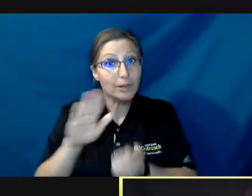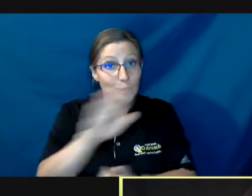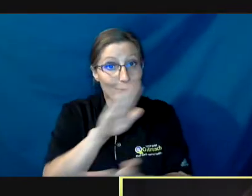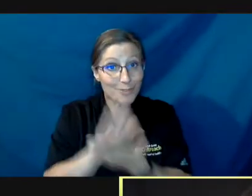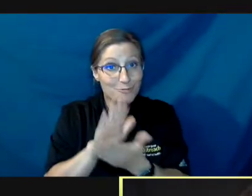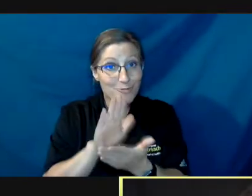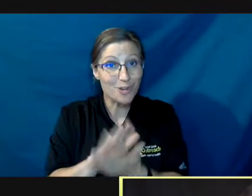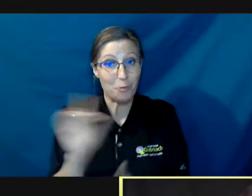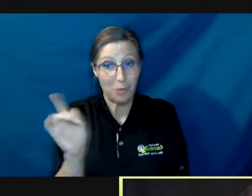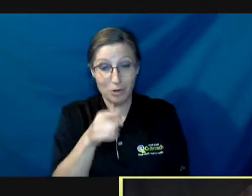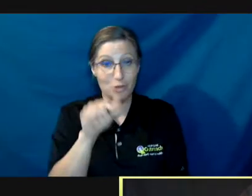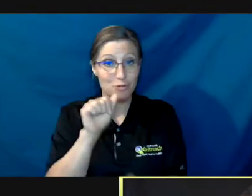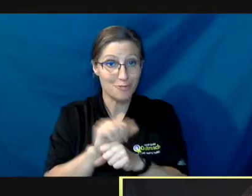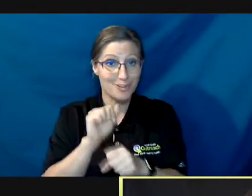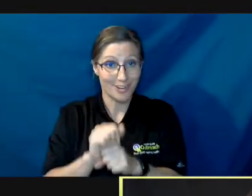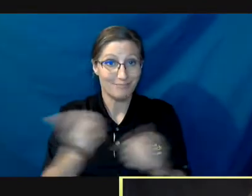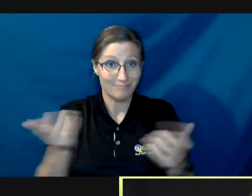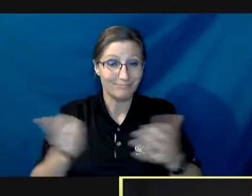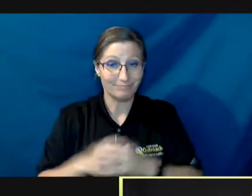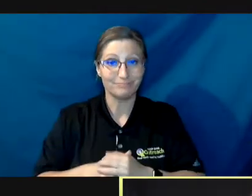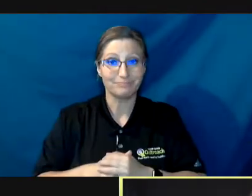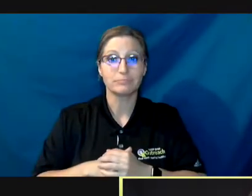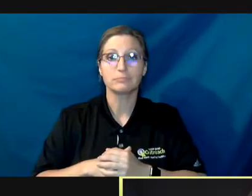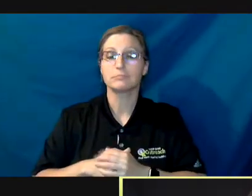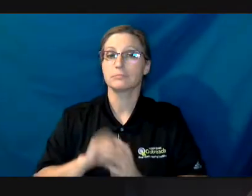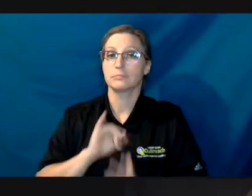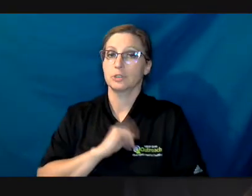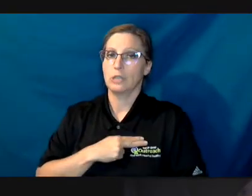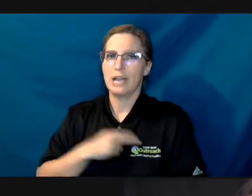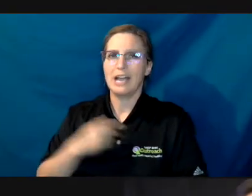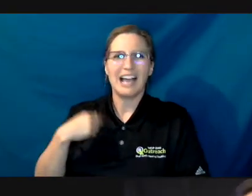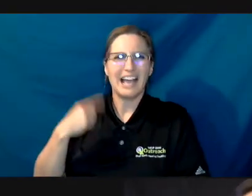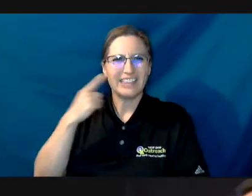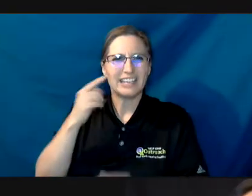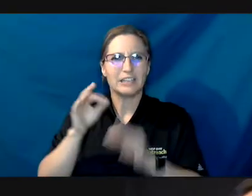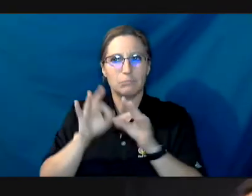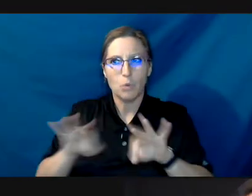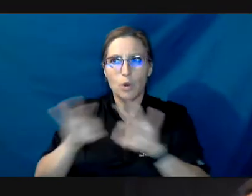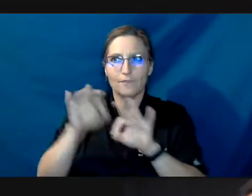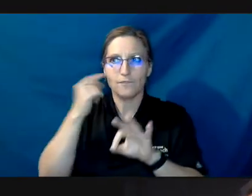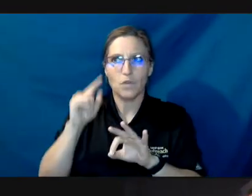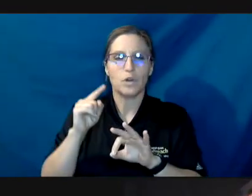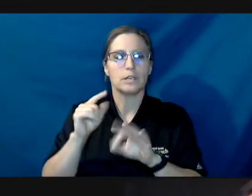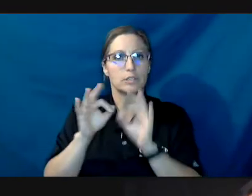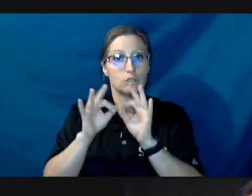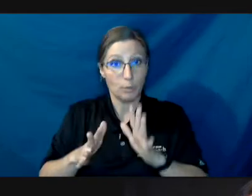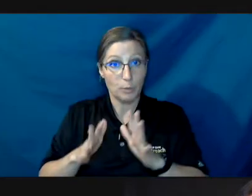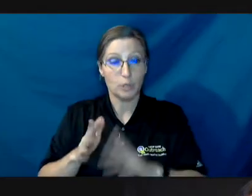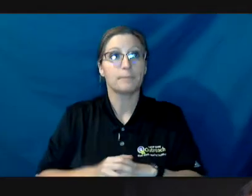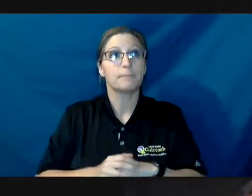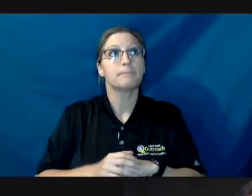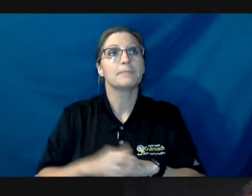and the morale of the school as a whole. (Julie) I think what's important for an interpreter is when asked to do the duties